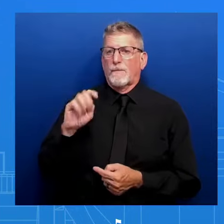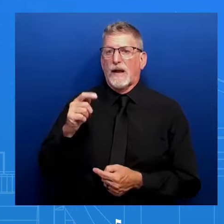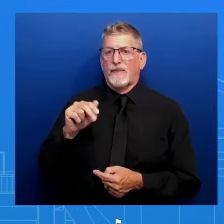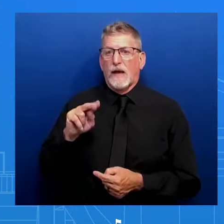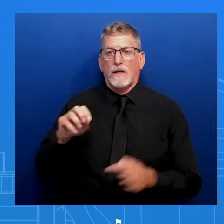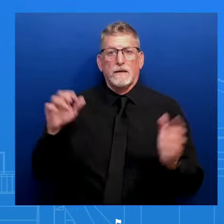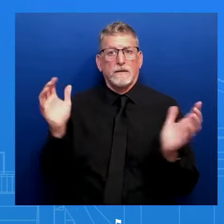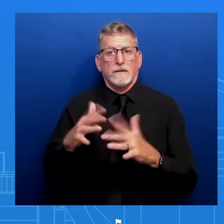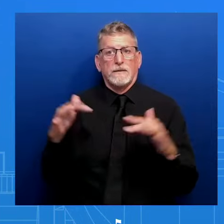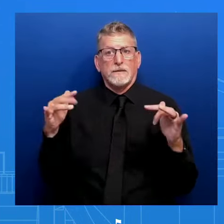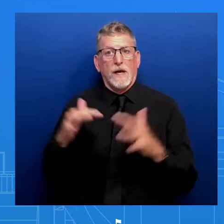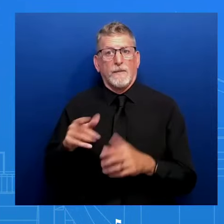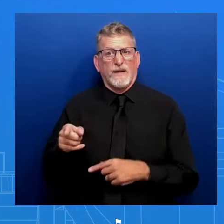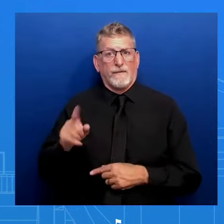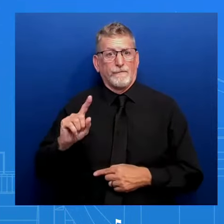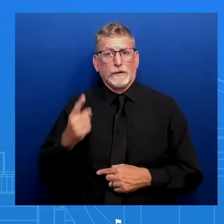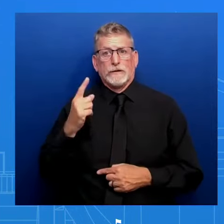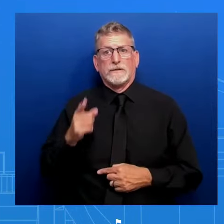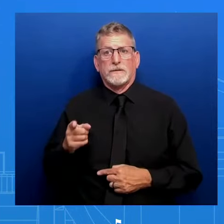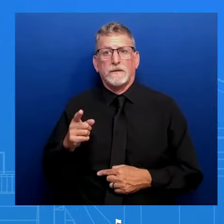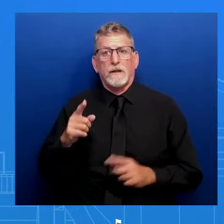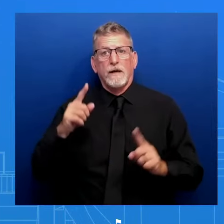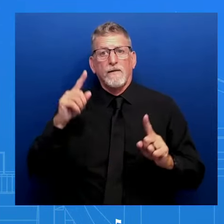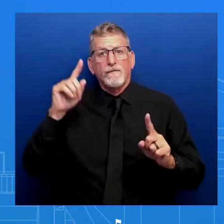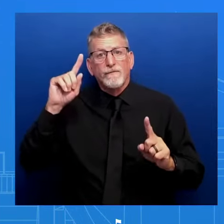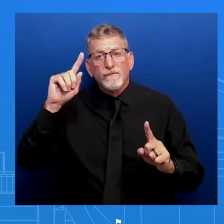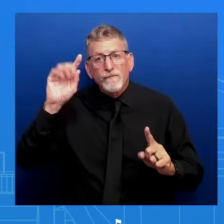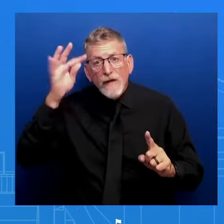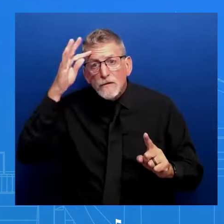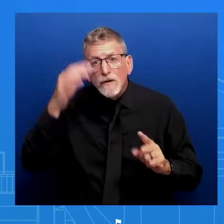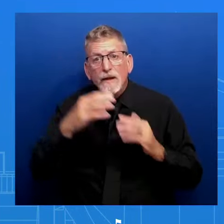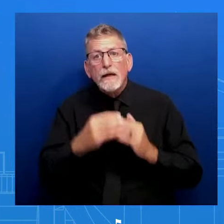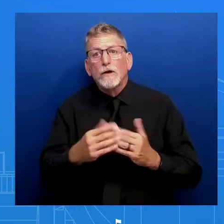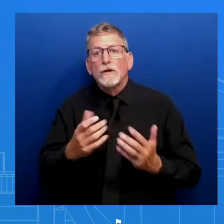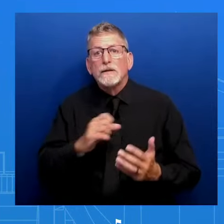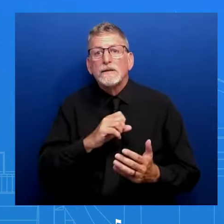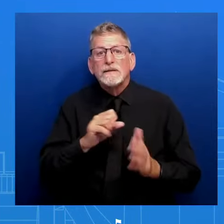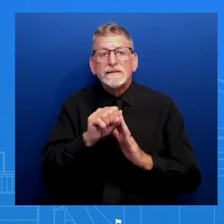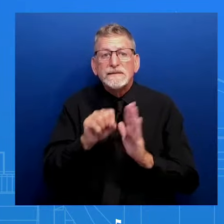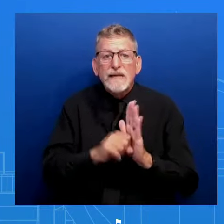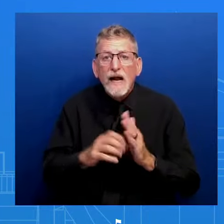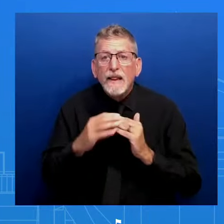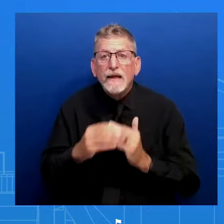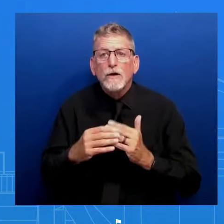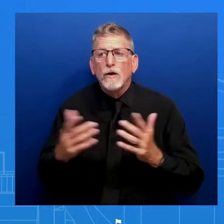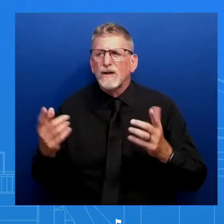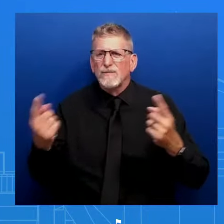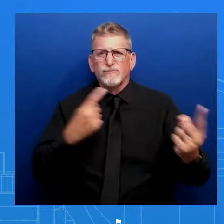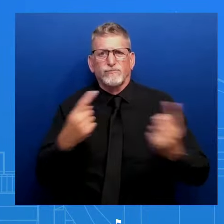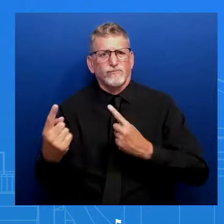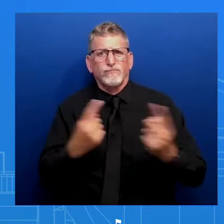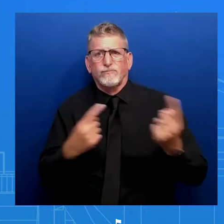and local leaders to discuss the need to reduce methane emissions, to protect public health, and create thousands of good-paying union jobs.